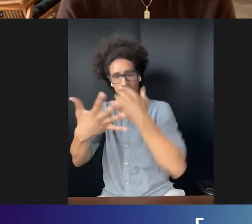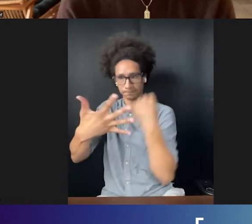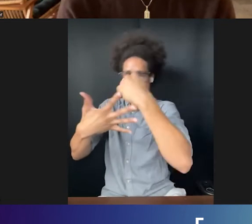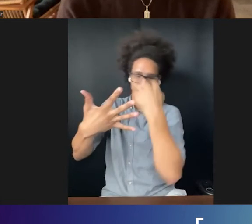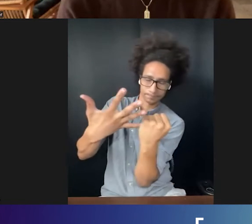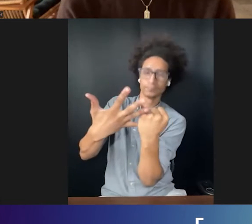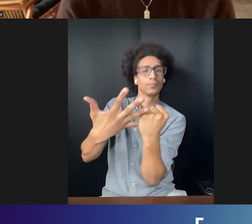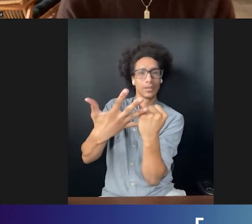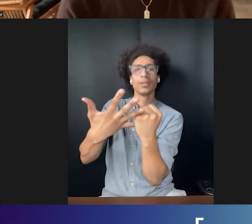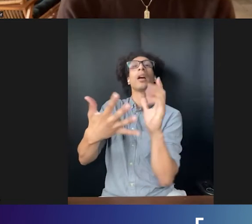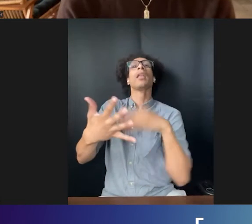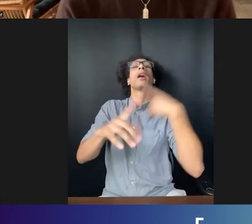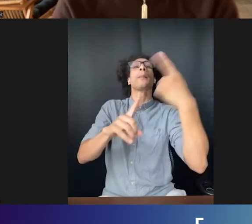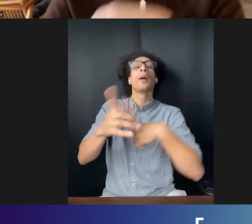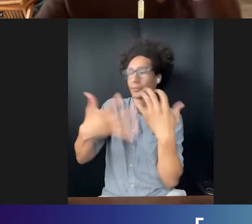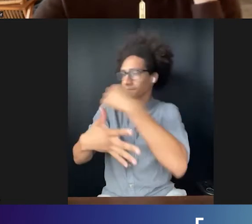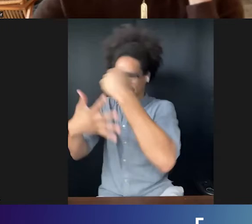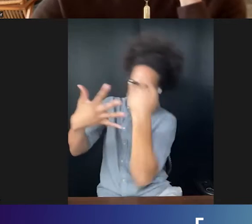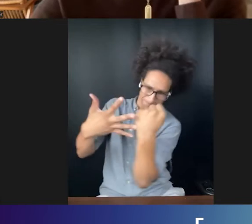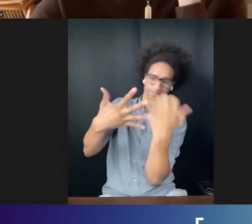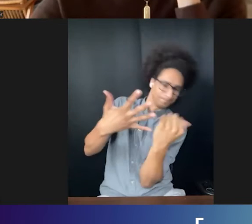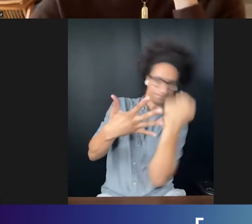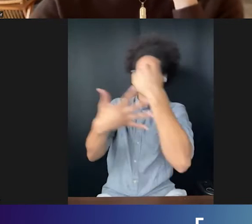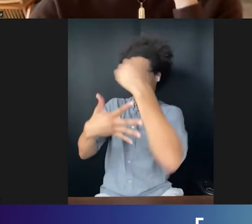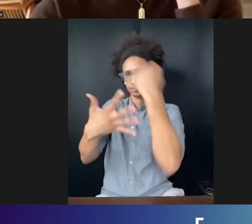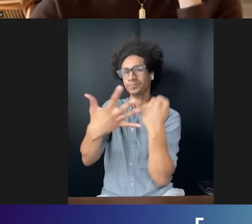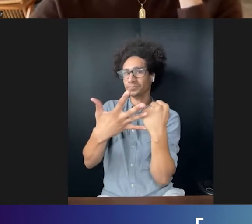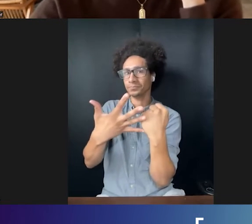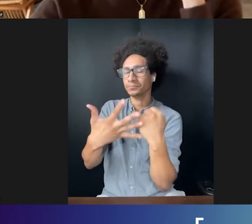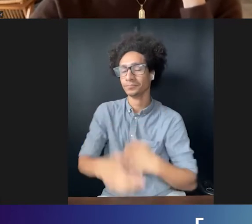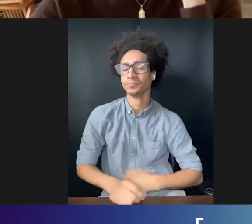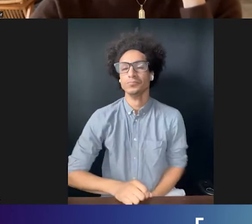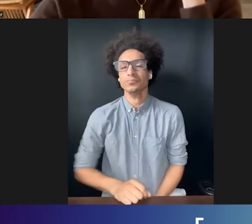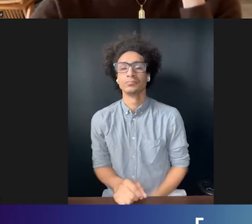So let's go to the. I just want to add like that one thing.